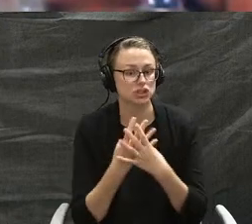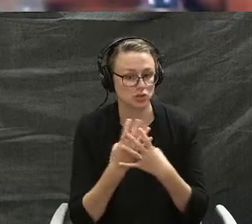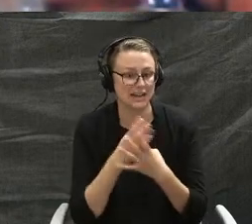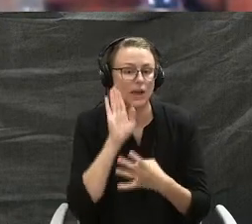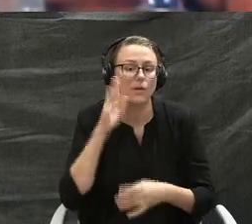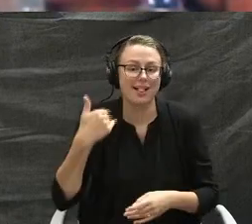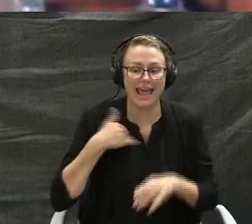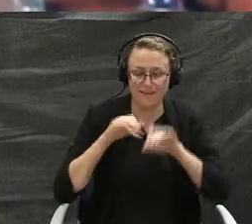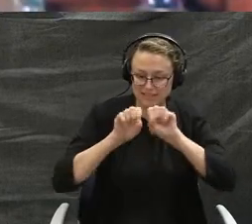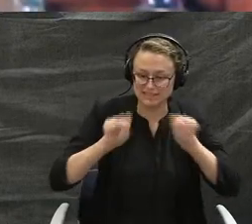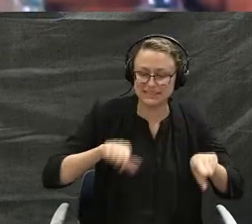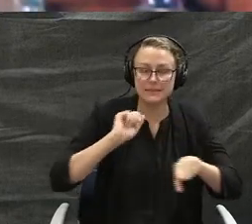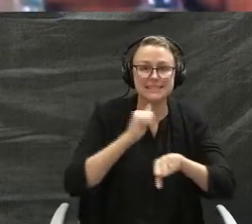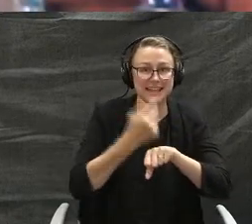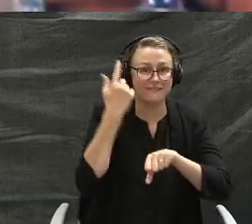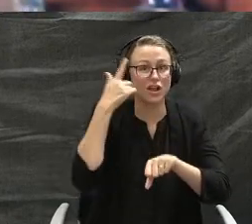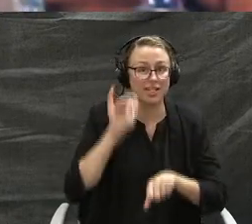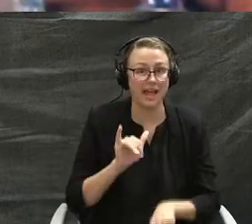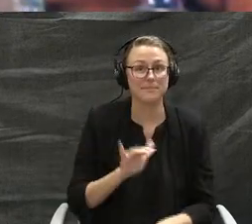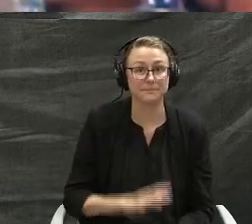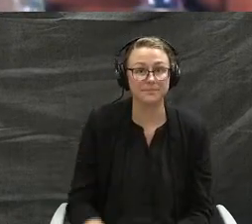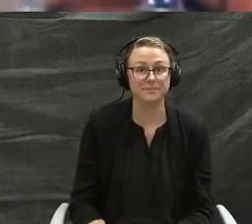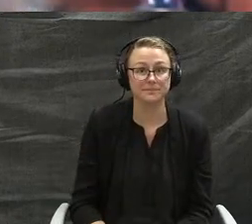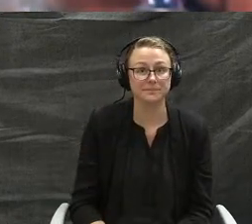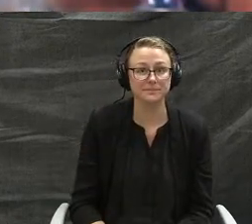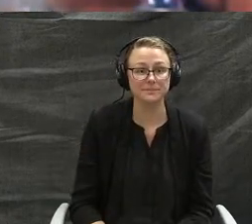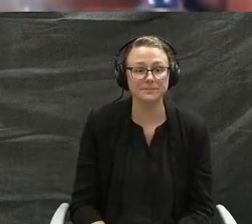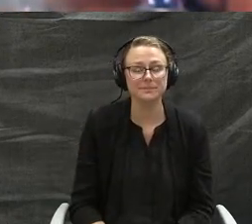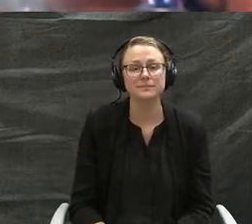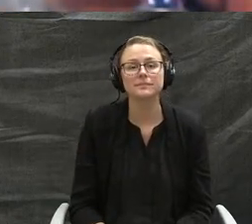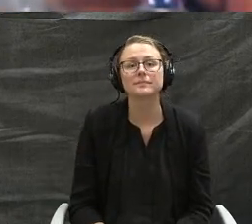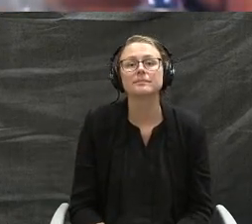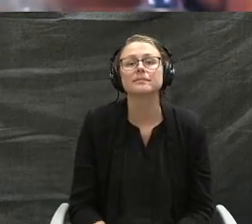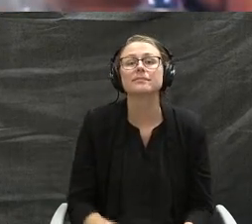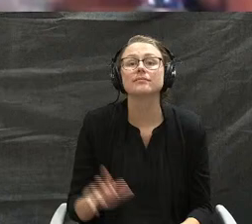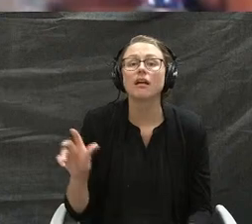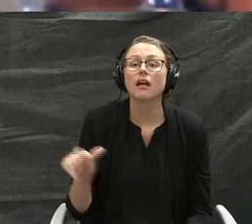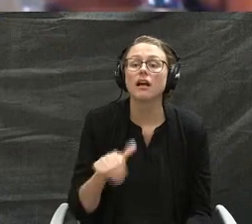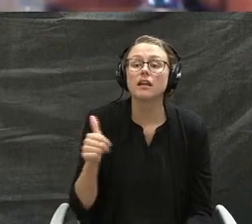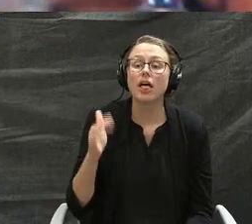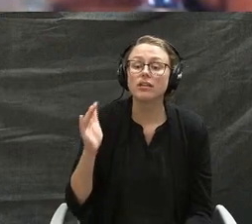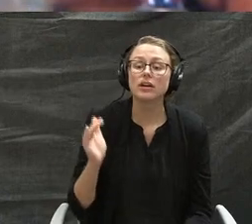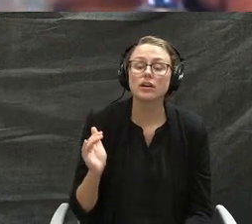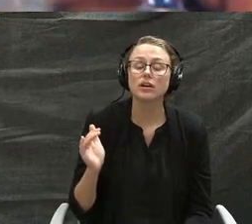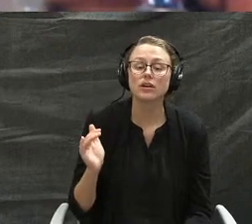have a system in place for that. Another one is just continuing to provide a safe